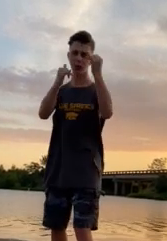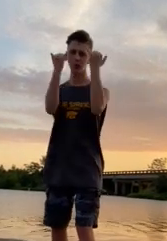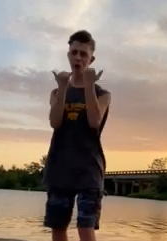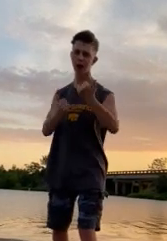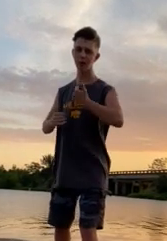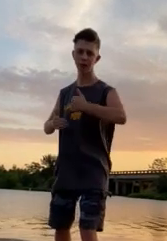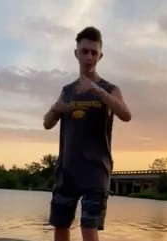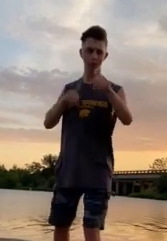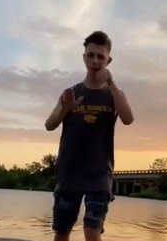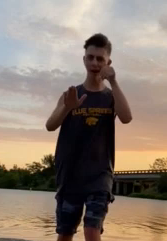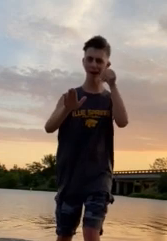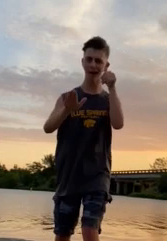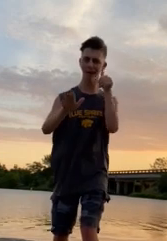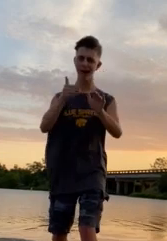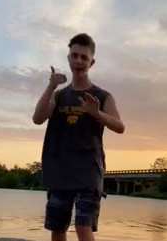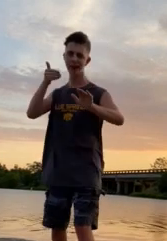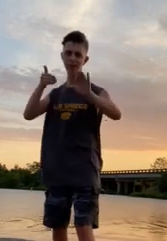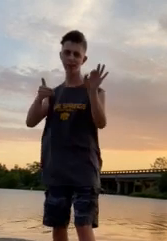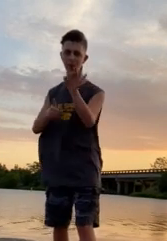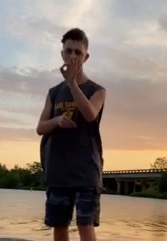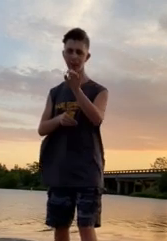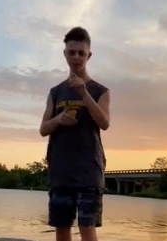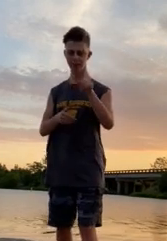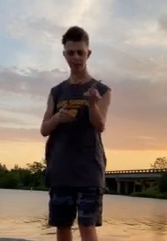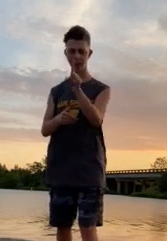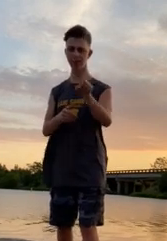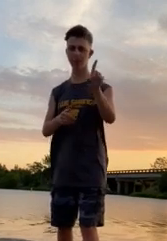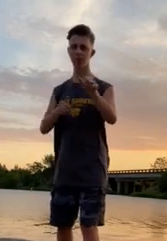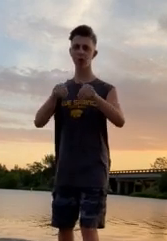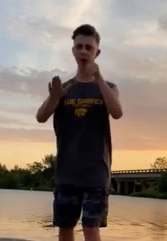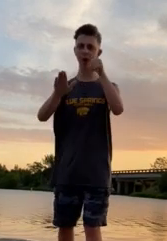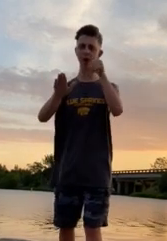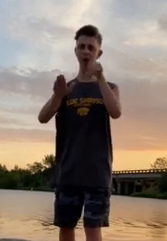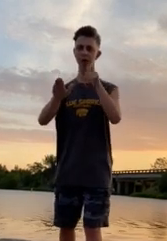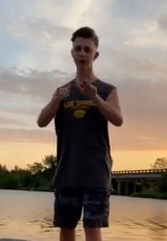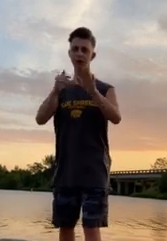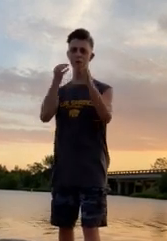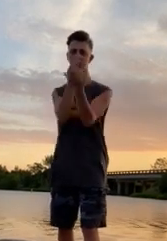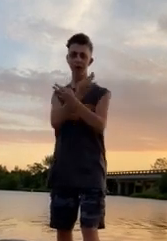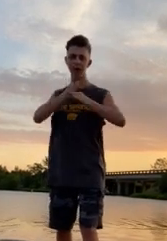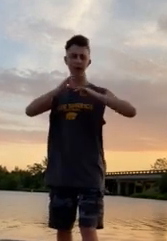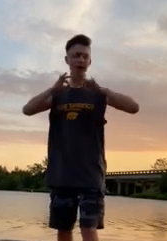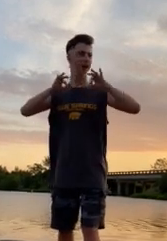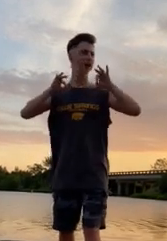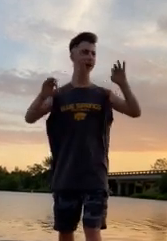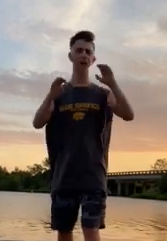So now I'm walking, walking, walking free